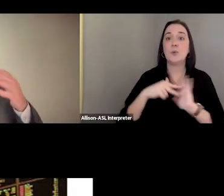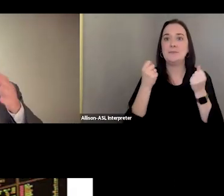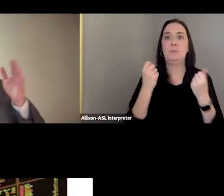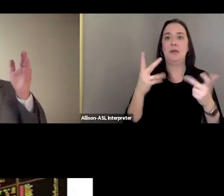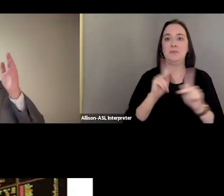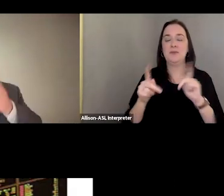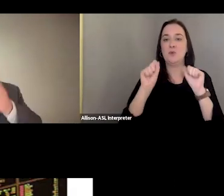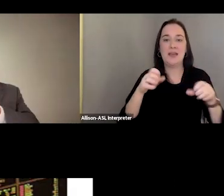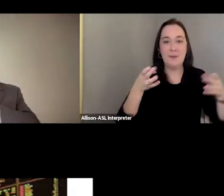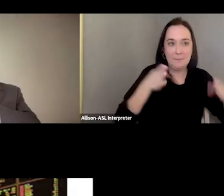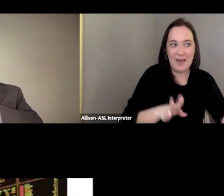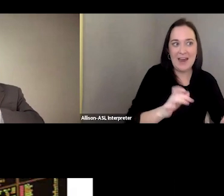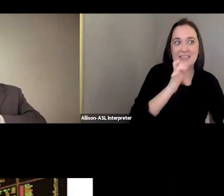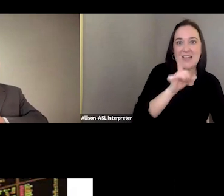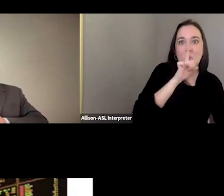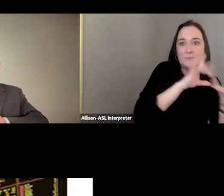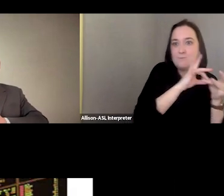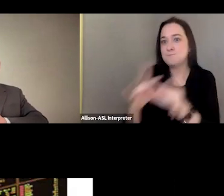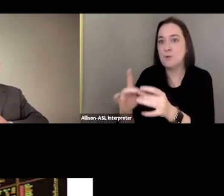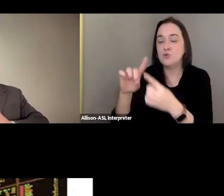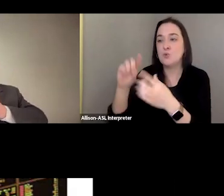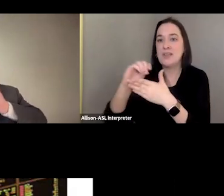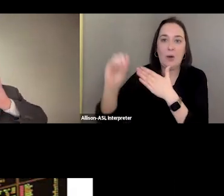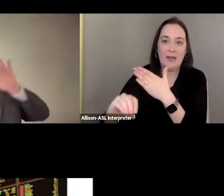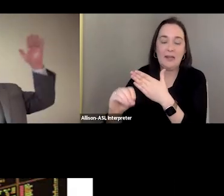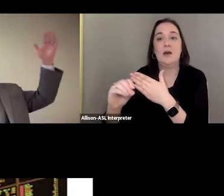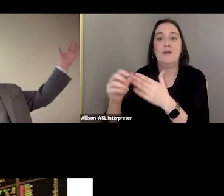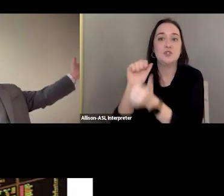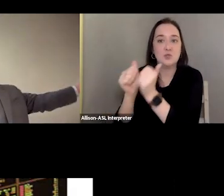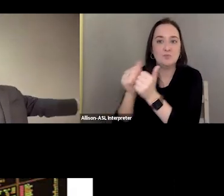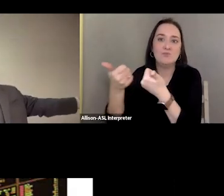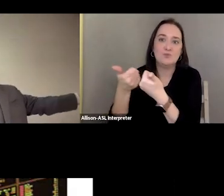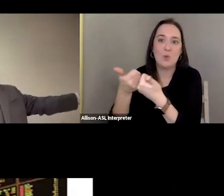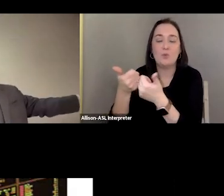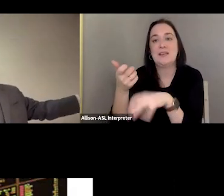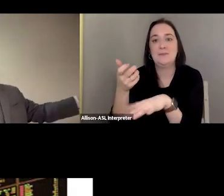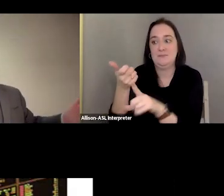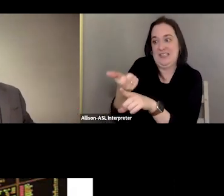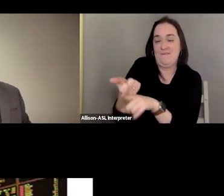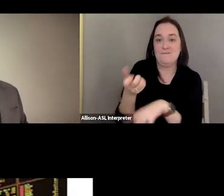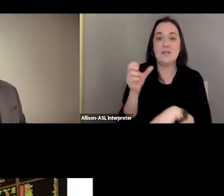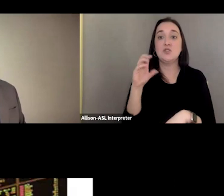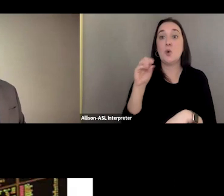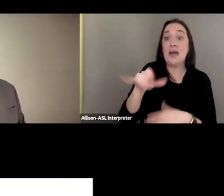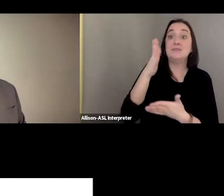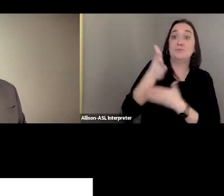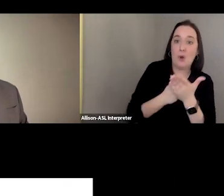that are not even directly related to the outcome of sports betting. And yet that is now a part of sports betting behavior that we're seeing.